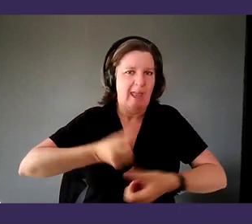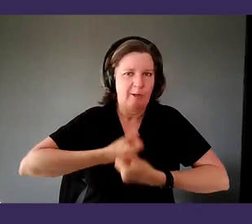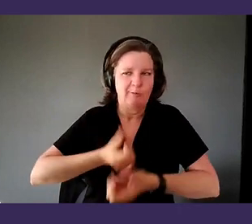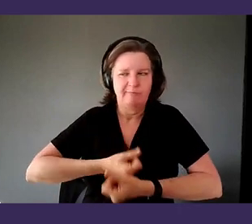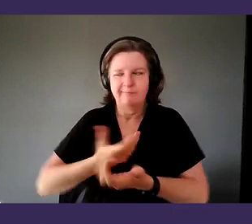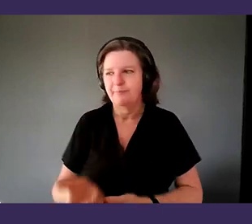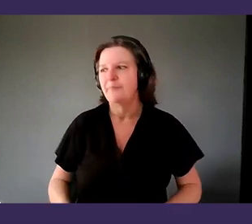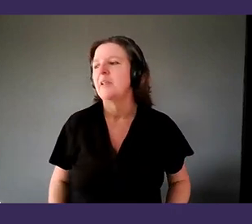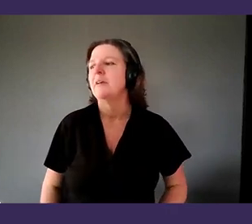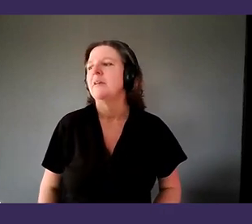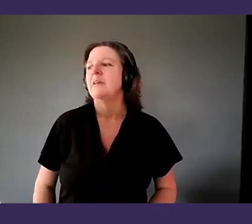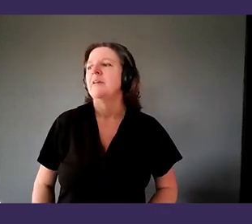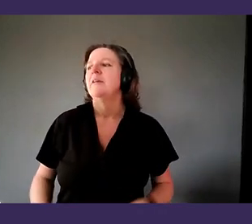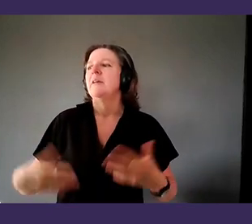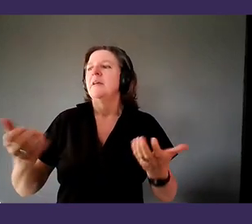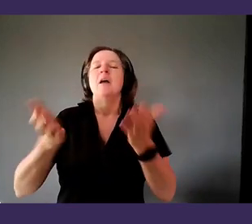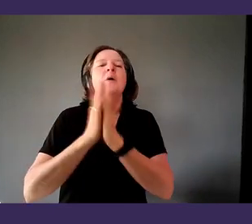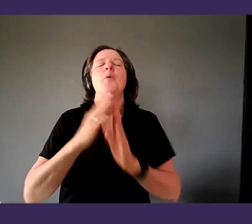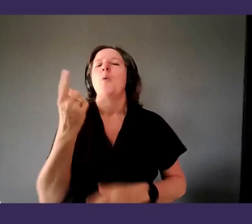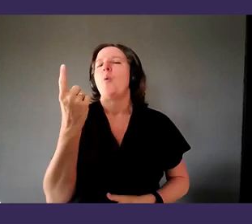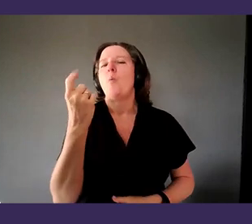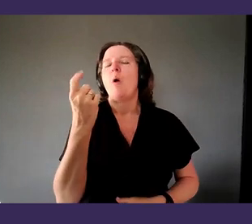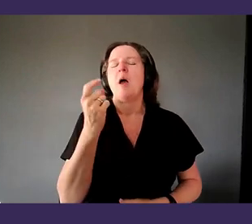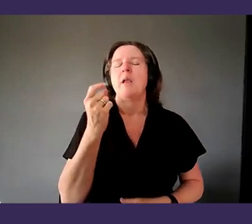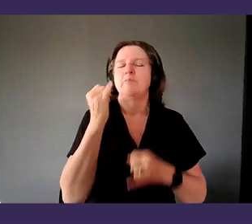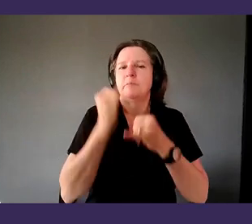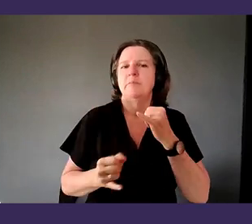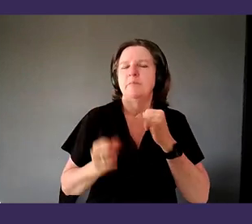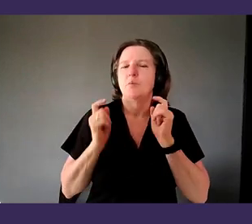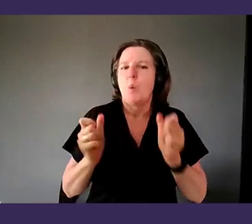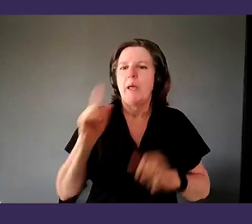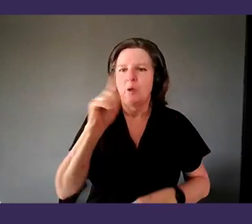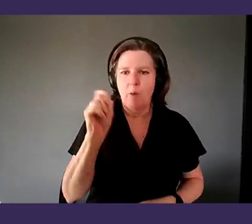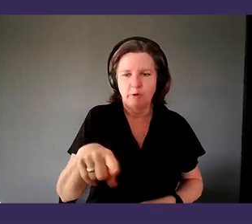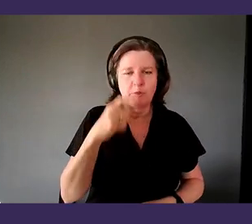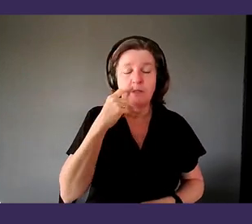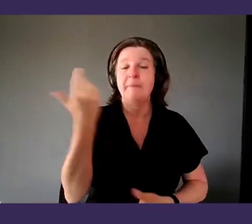I wanted to ask one quick and final question, and again, this one is for Morgan.